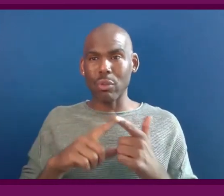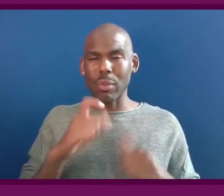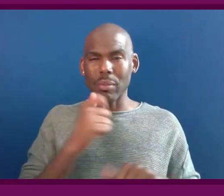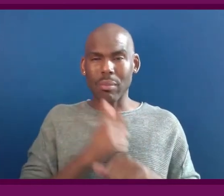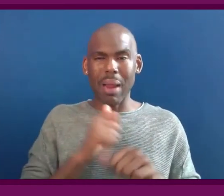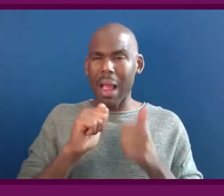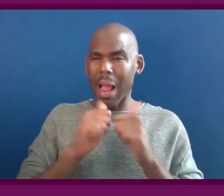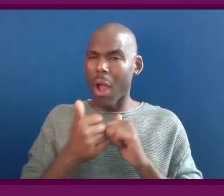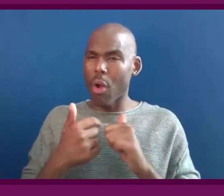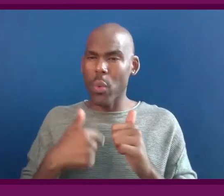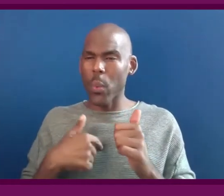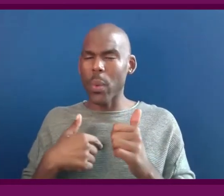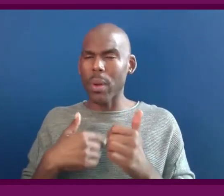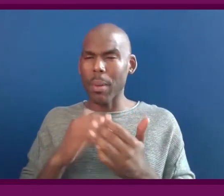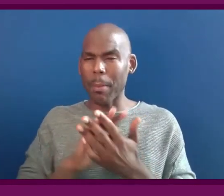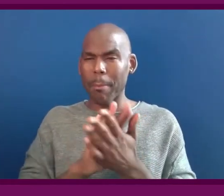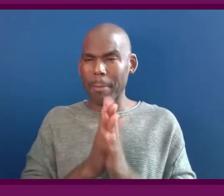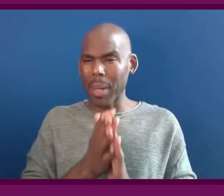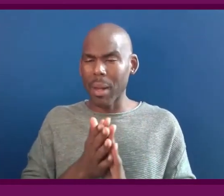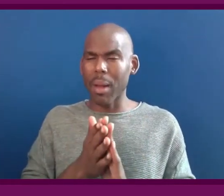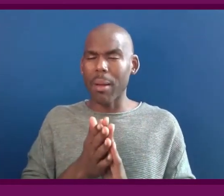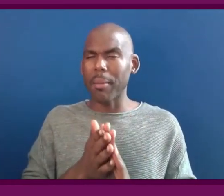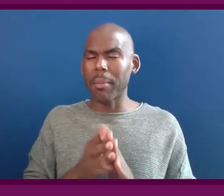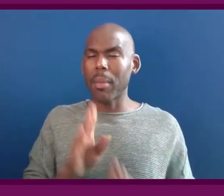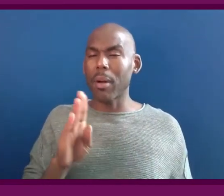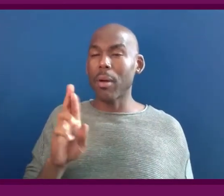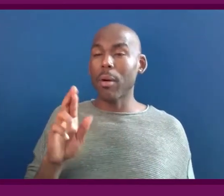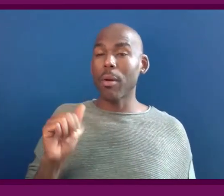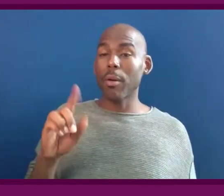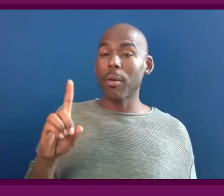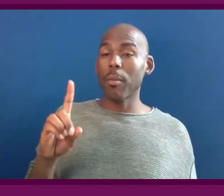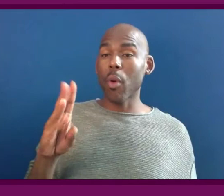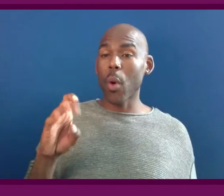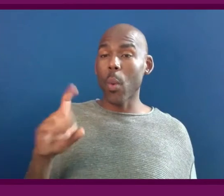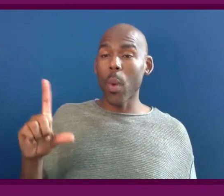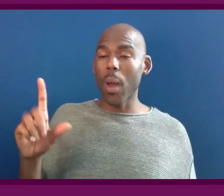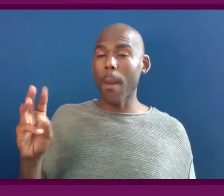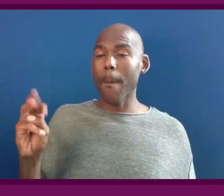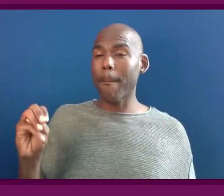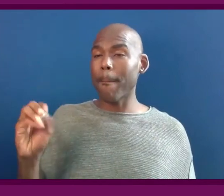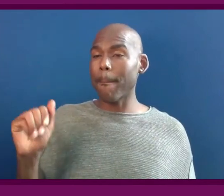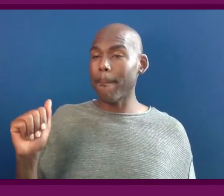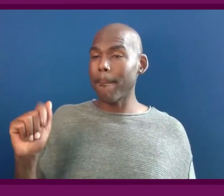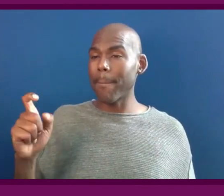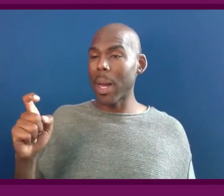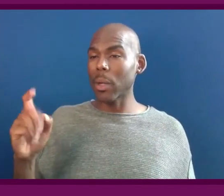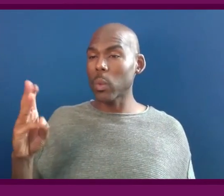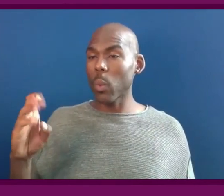How do we become Bradley Lomaxes? How do we do that kind of thing? Kamilah Martin-Proctor: Okay.